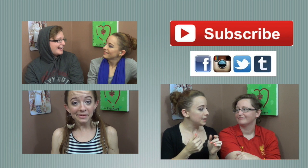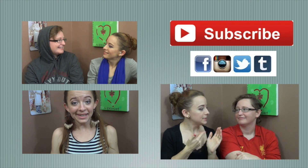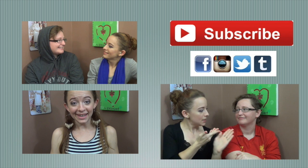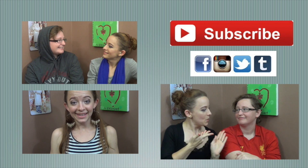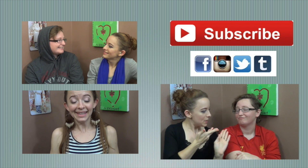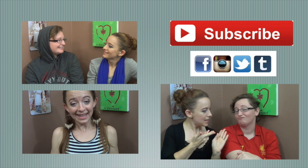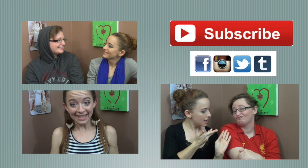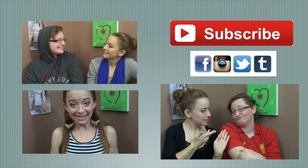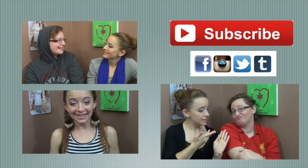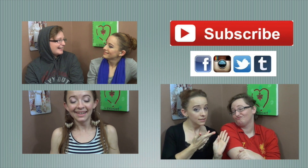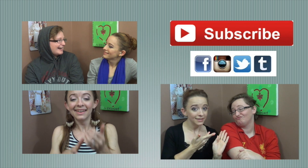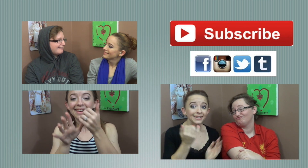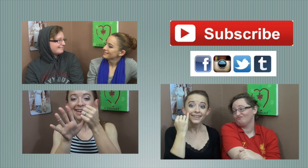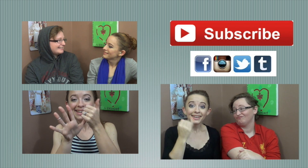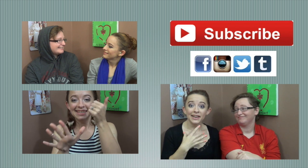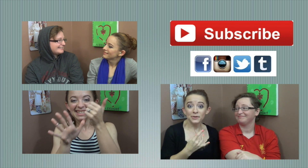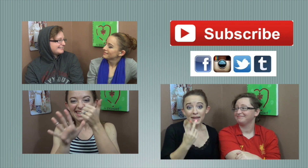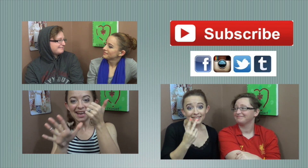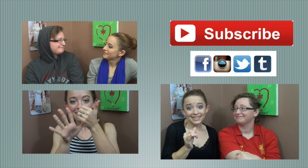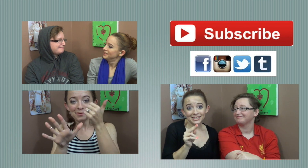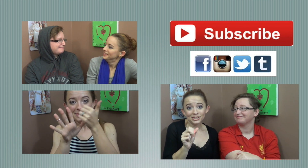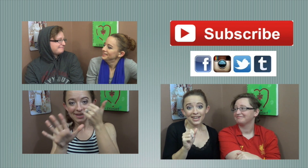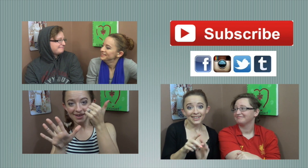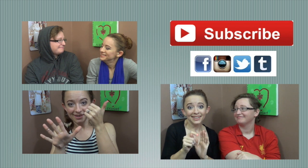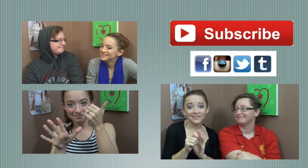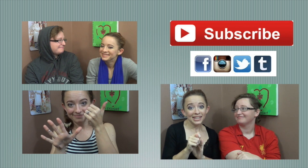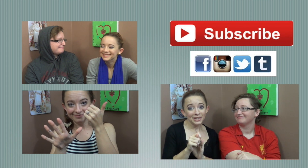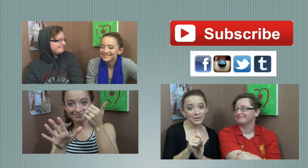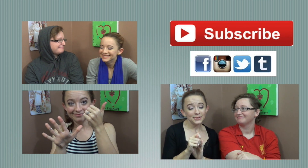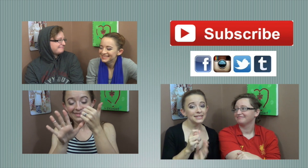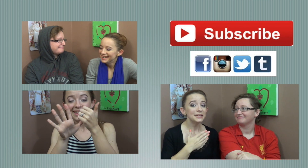and sometimes with us. If you like seeing Jenna in the videos,